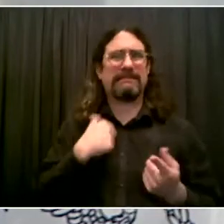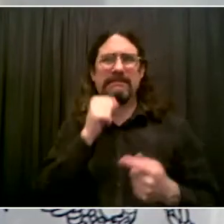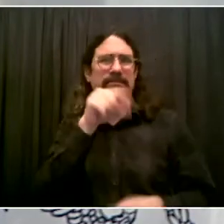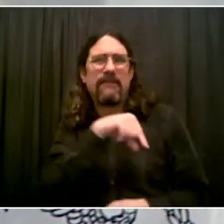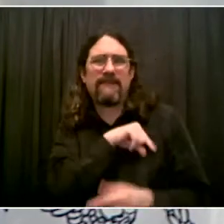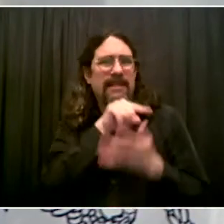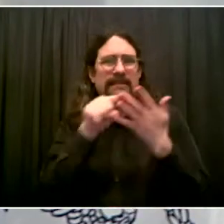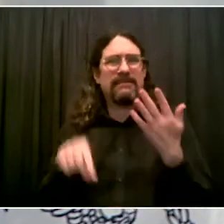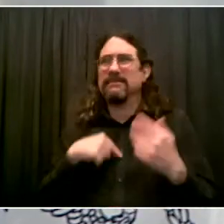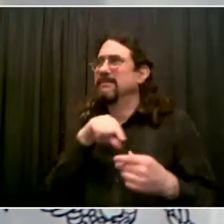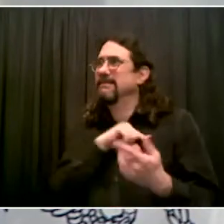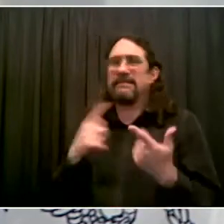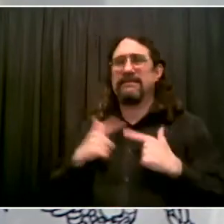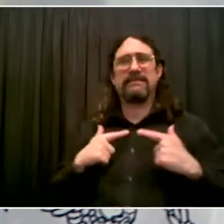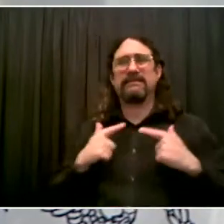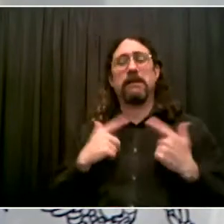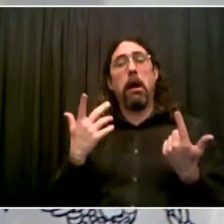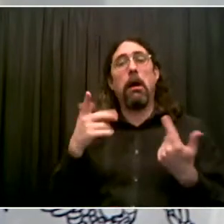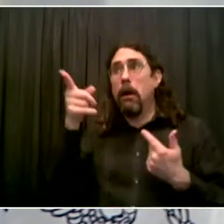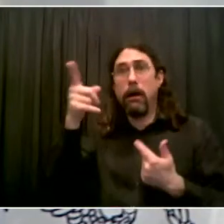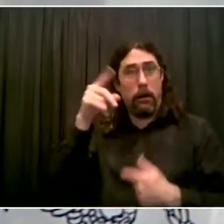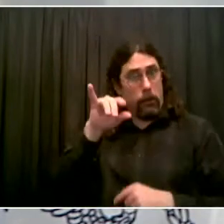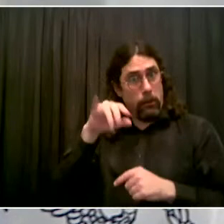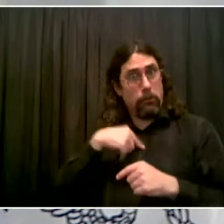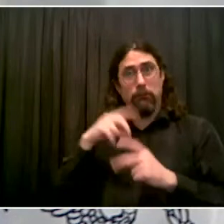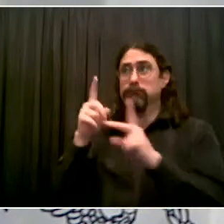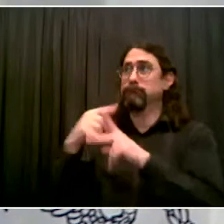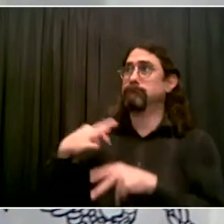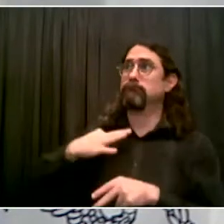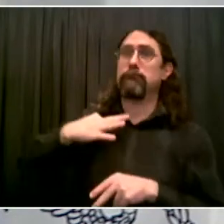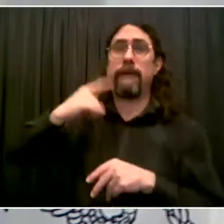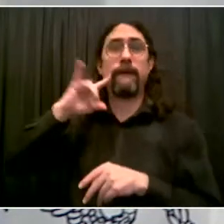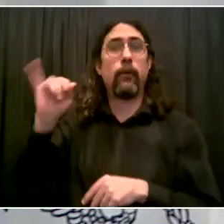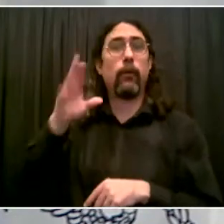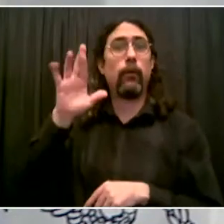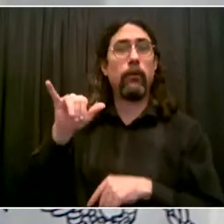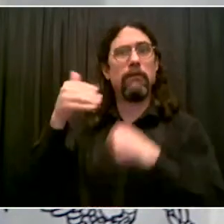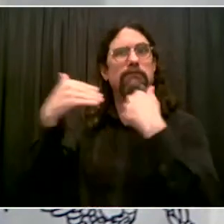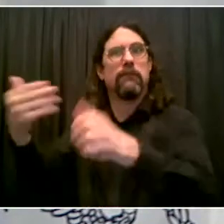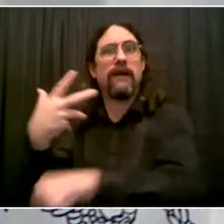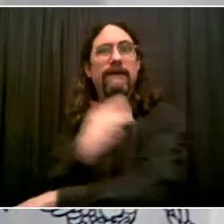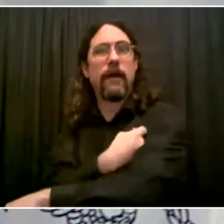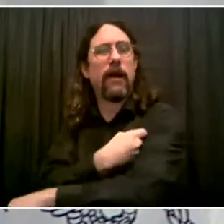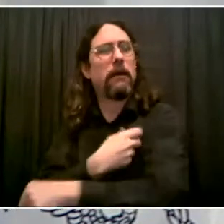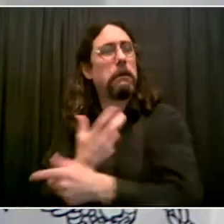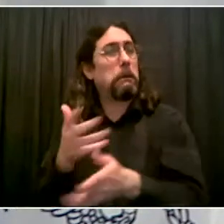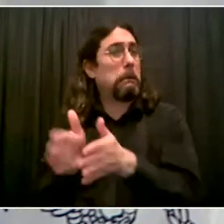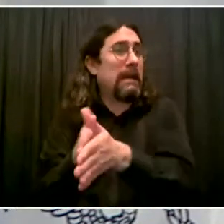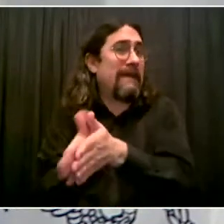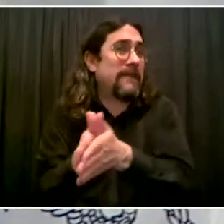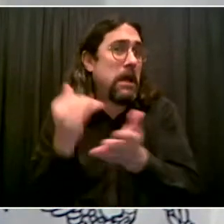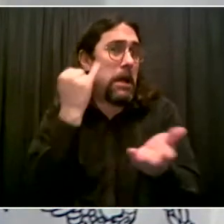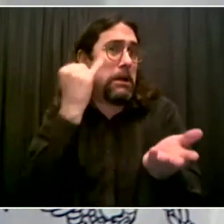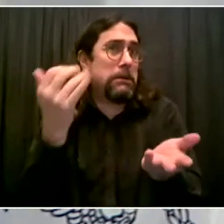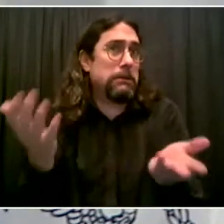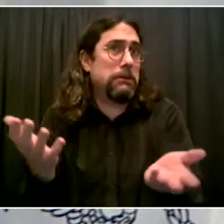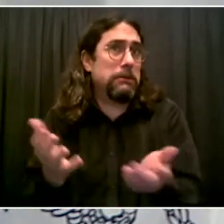MAKE IT HAPPEN.